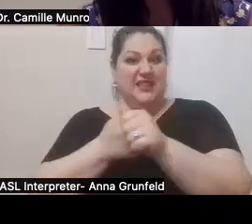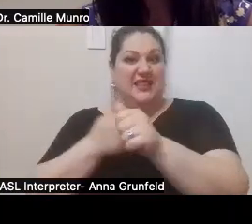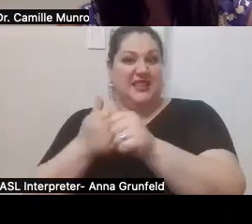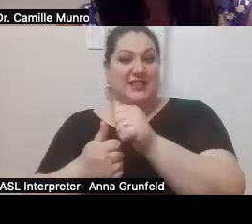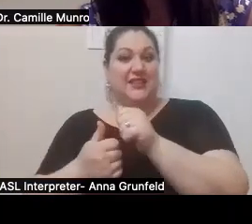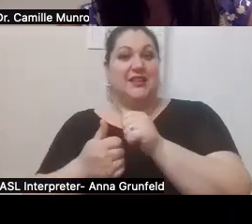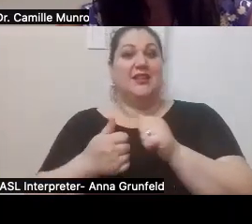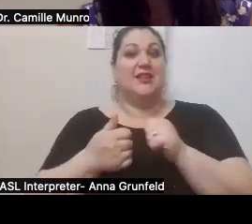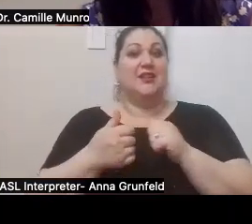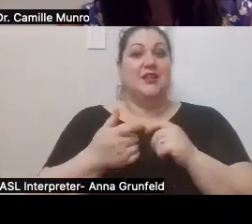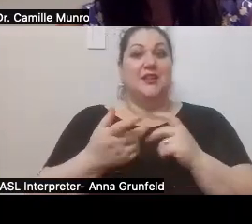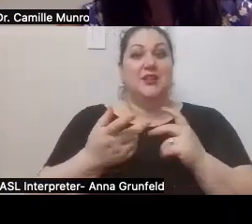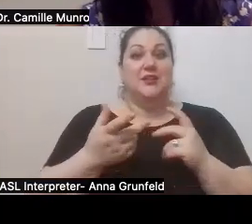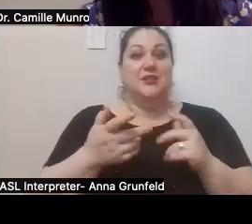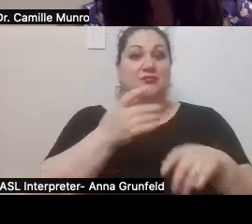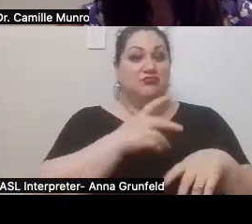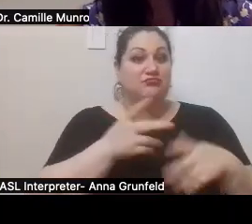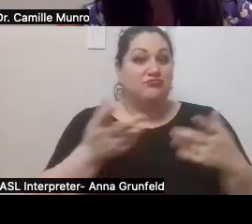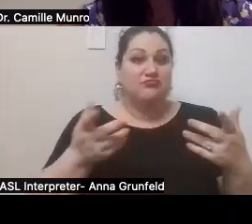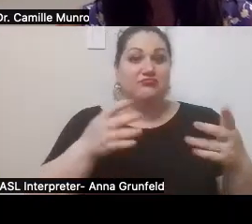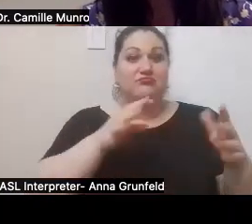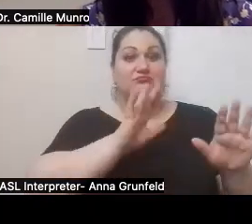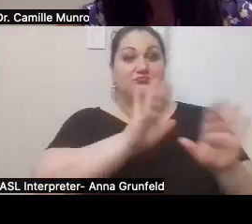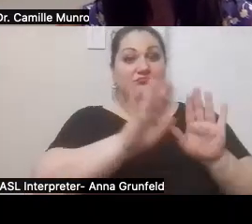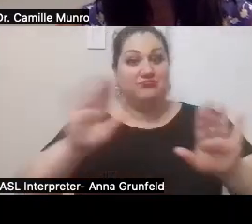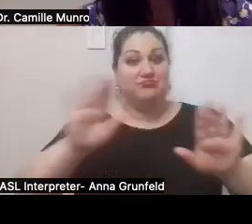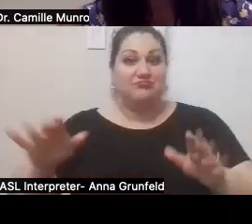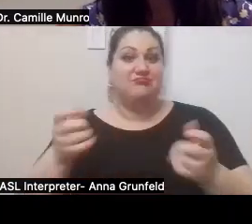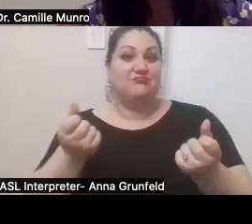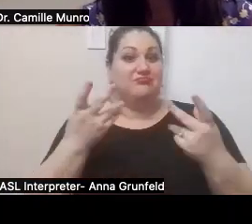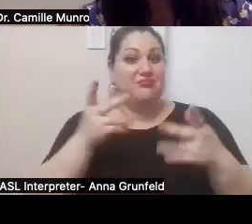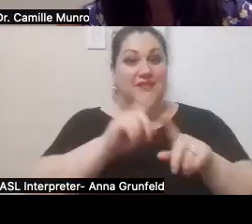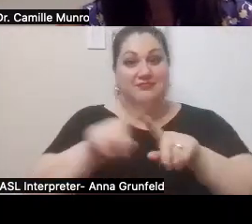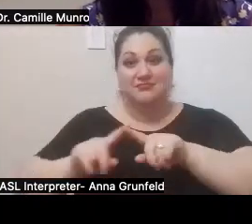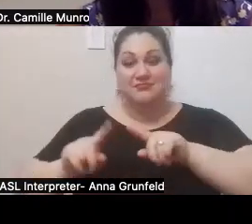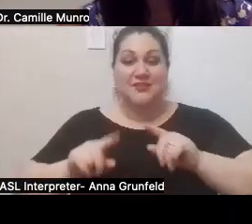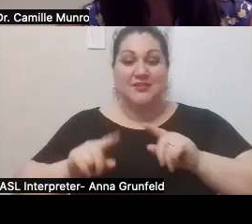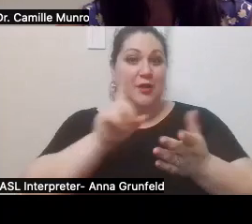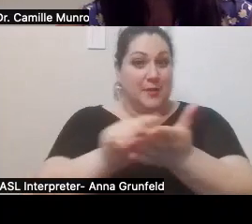The Ontario Medical Association also did an online news story.